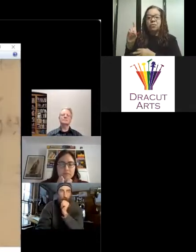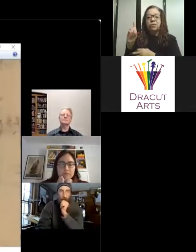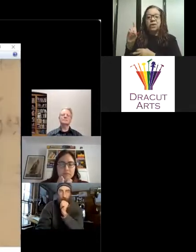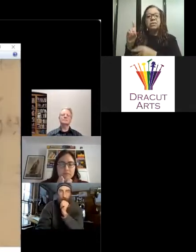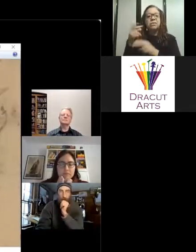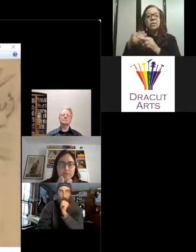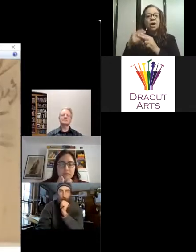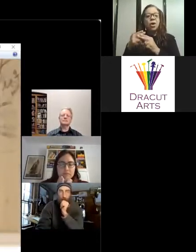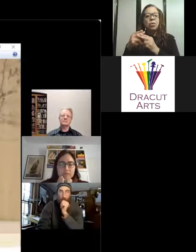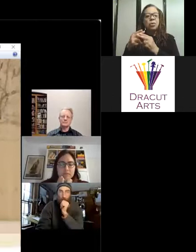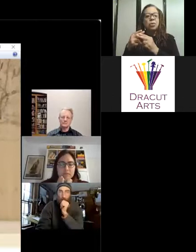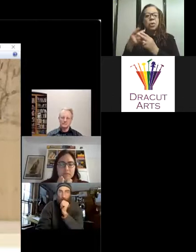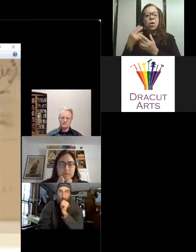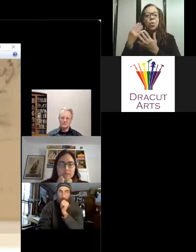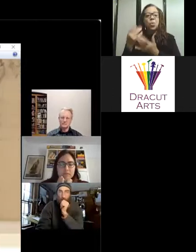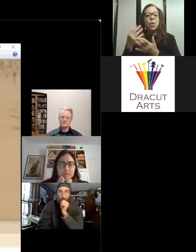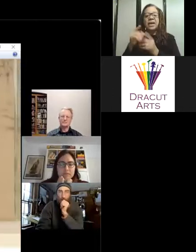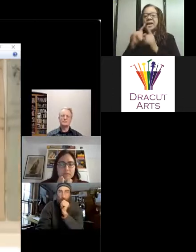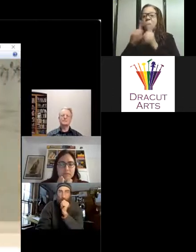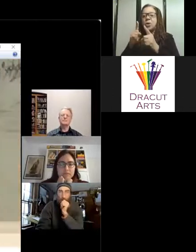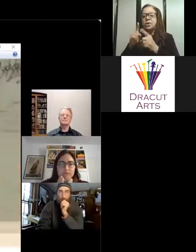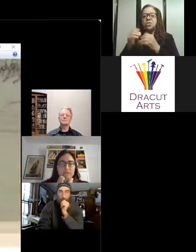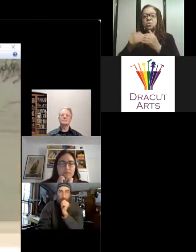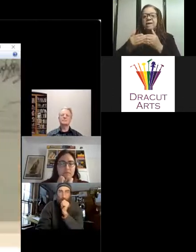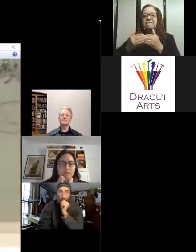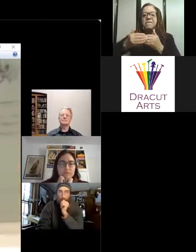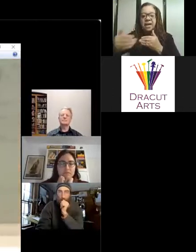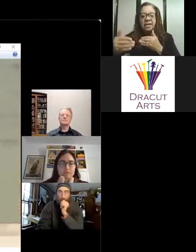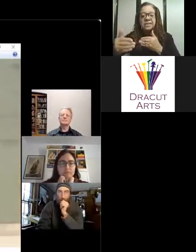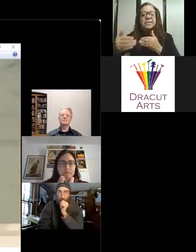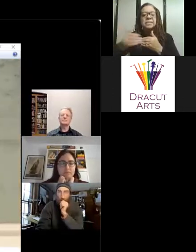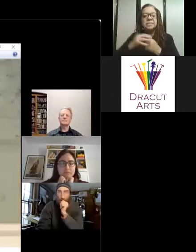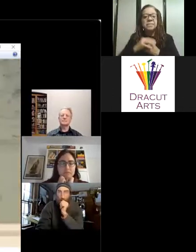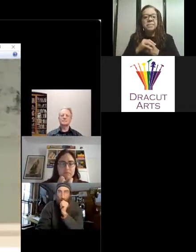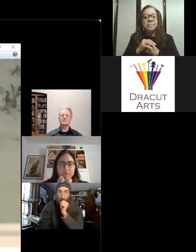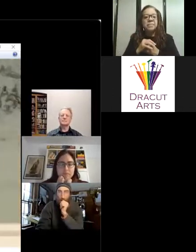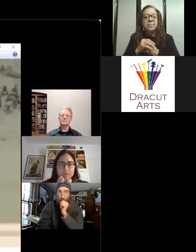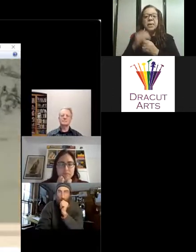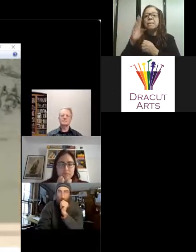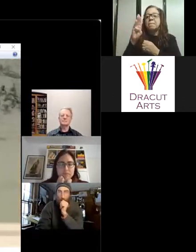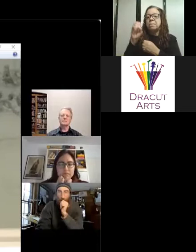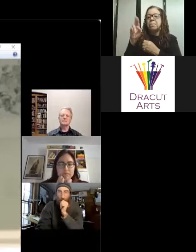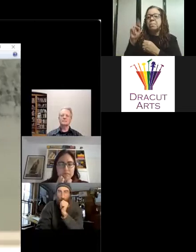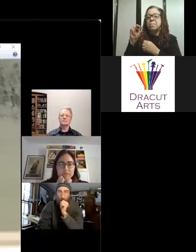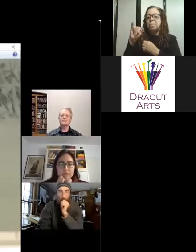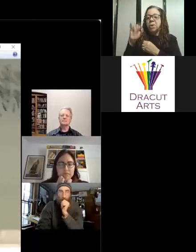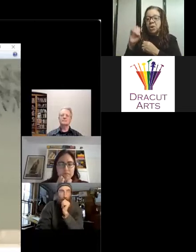Orders to Advance. Um, there it is, Bernie Awaiting Orders to Advance.